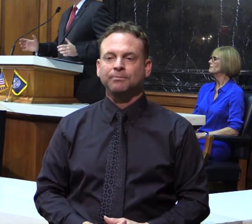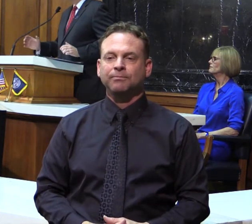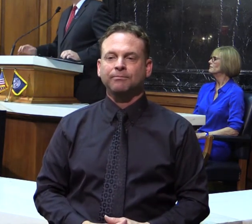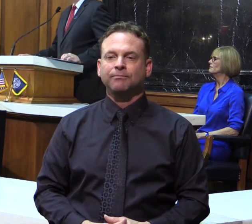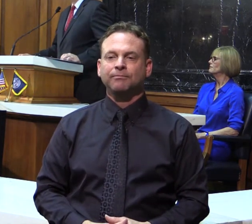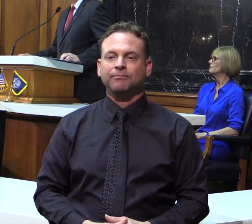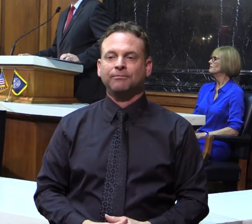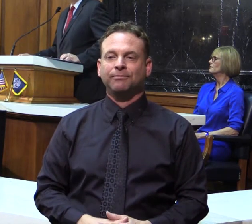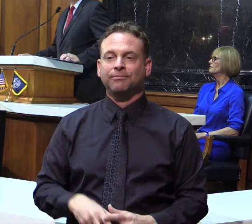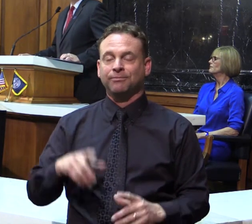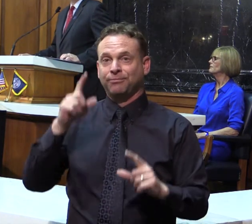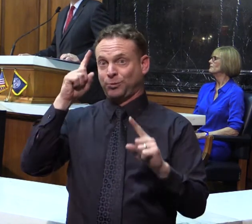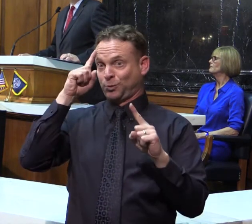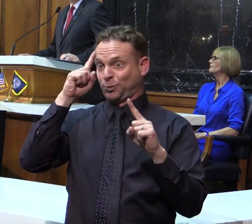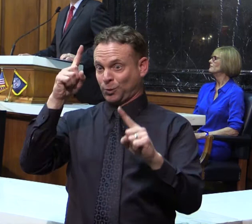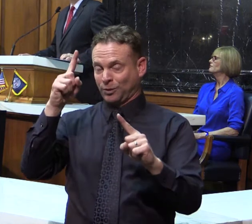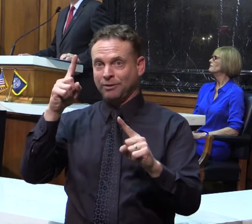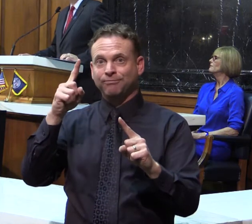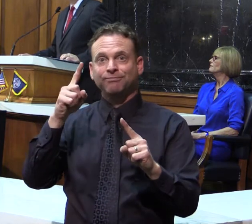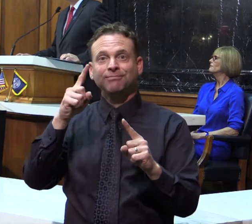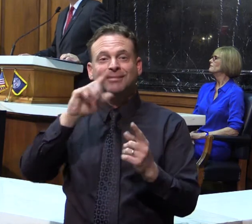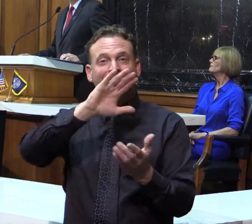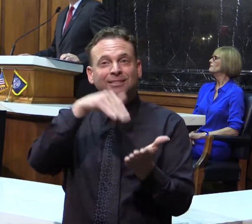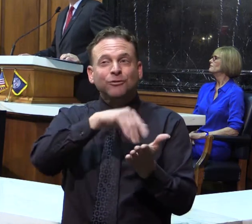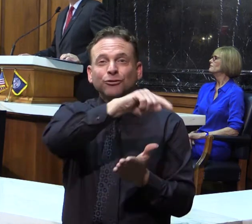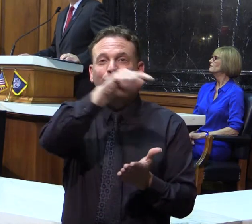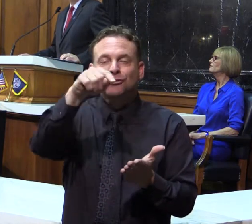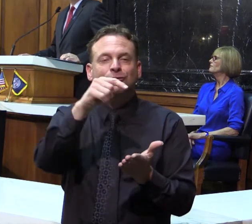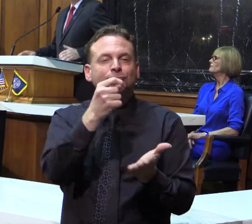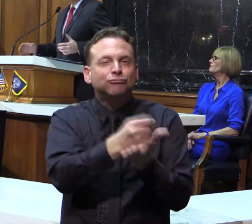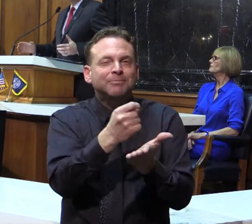everyone in the state will be less than an hour’s drive to treatment.